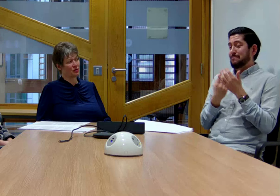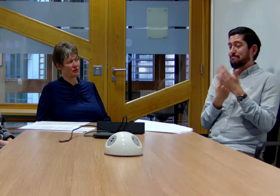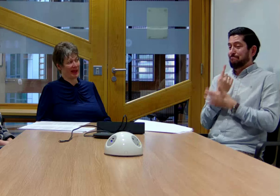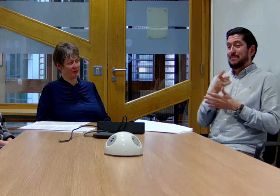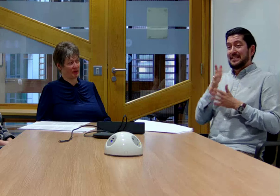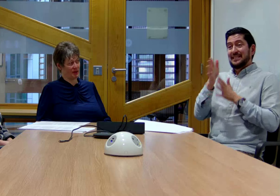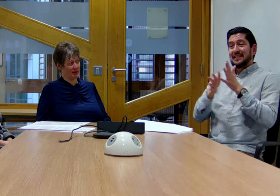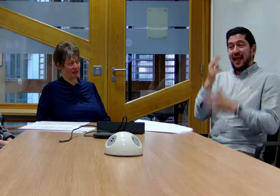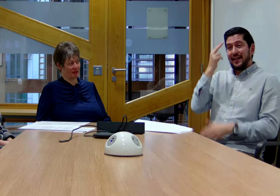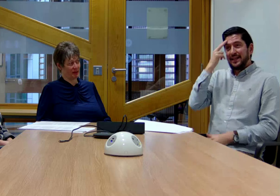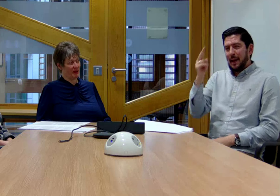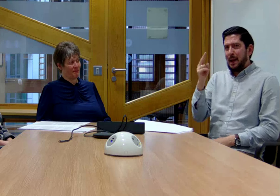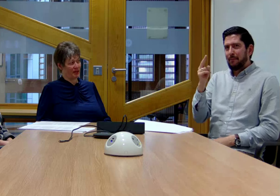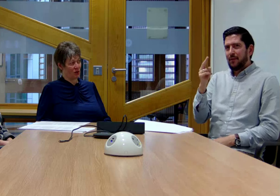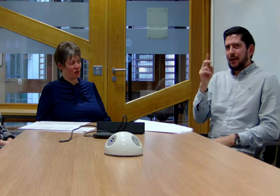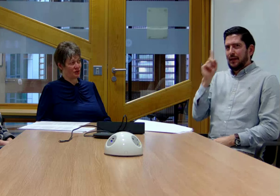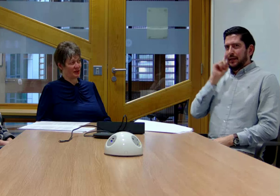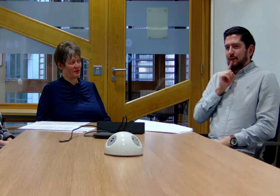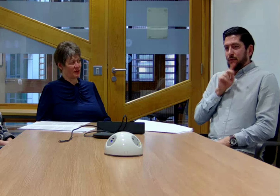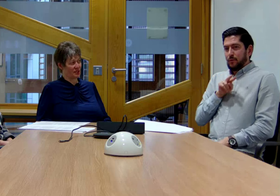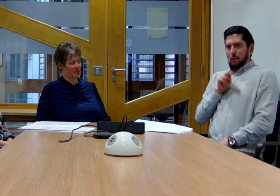would be the hoopy earrings . It's interesting because I think there's a strong cultural